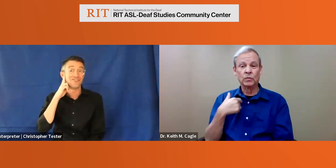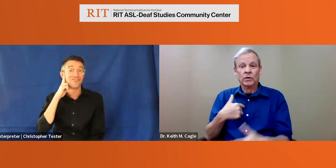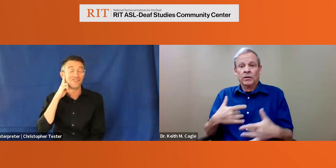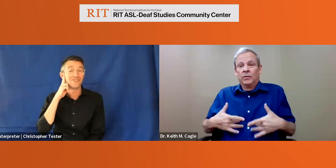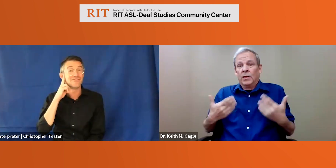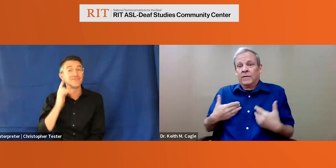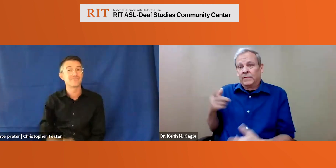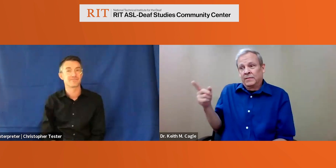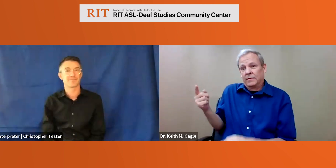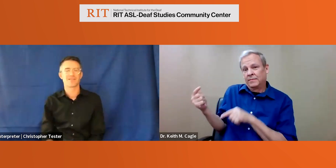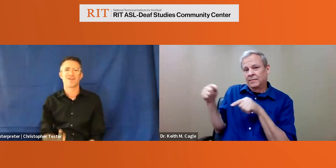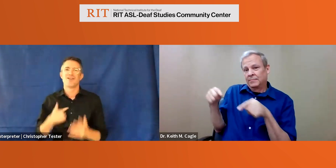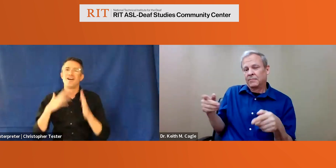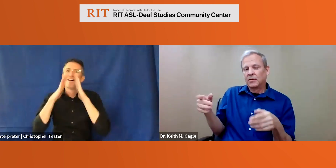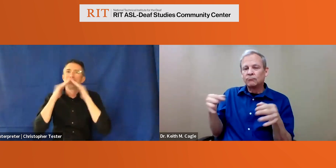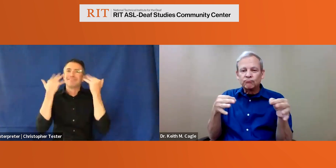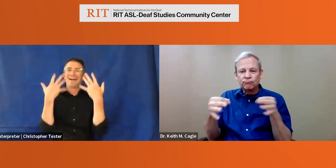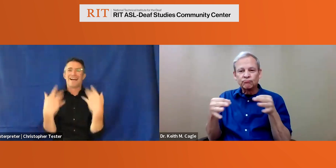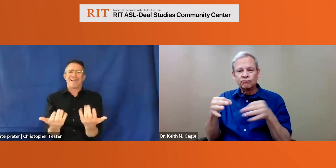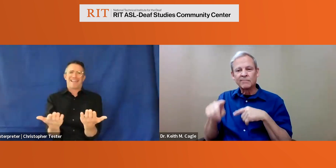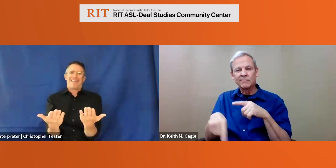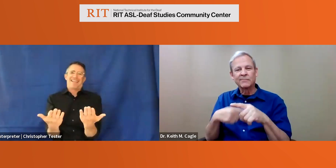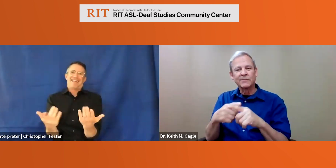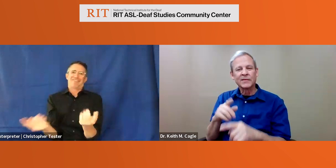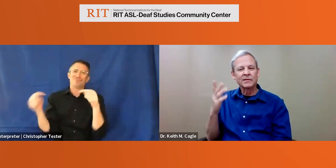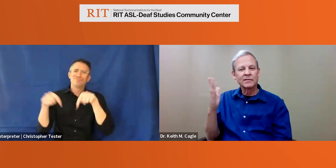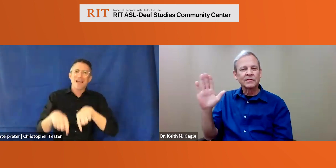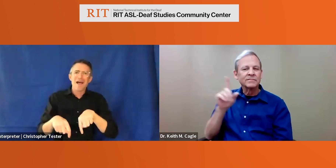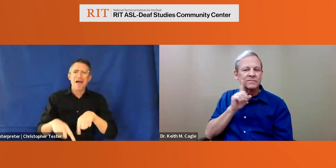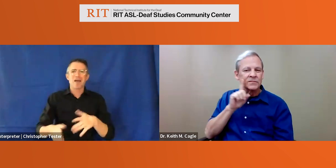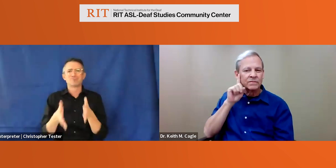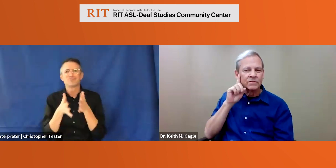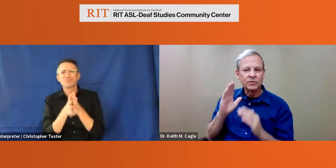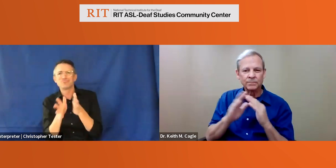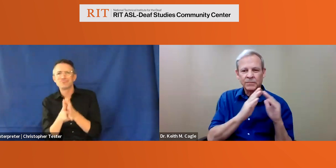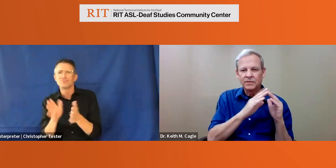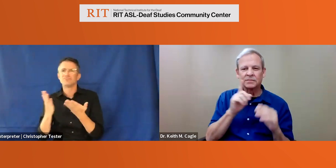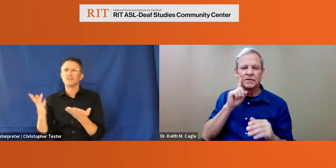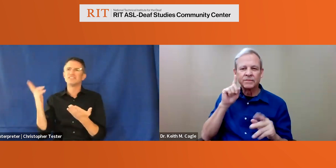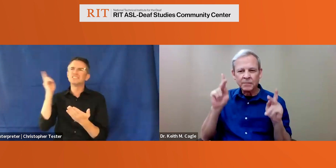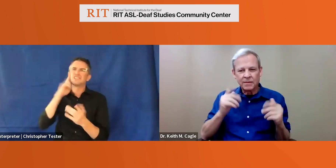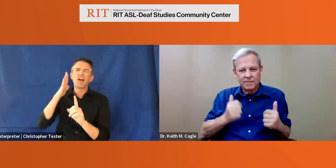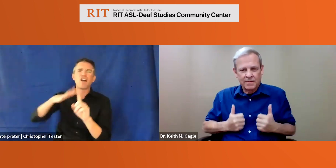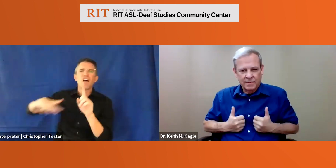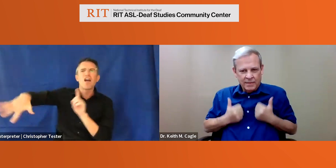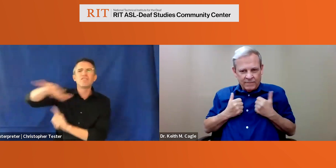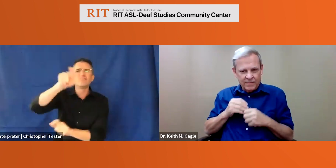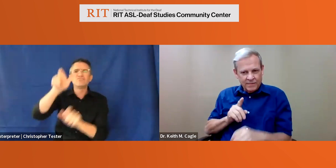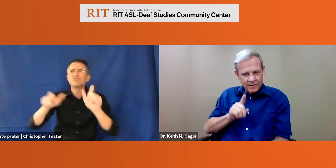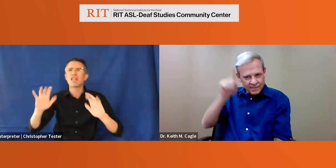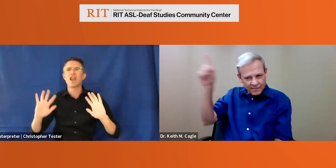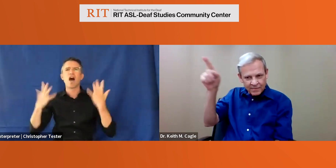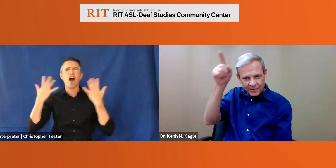He's been Acting President for 6 years. He's going to talk about the Deaf community